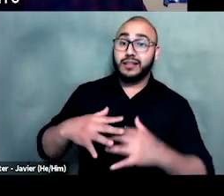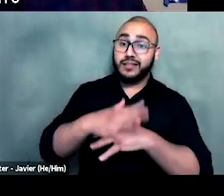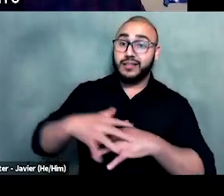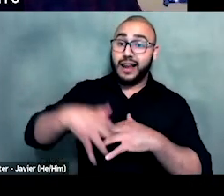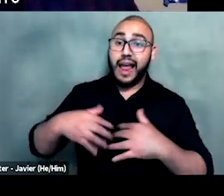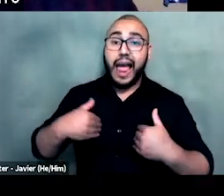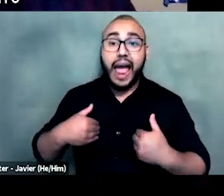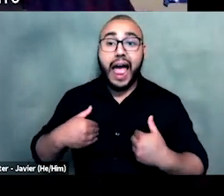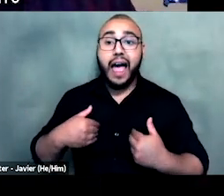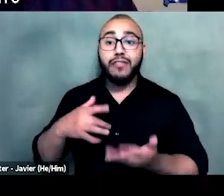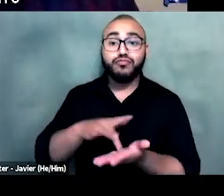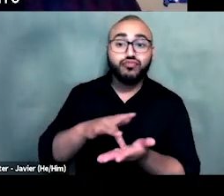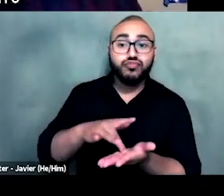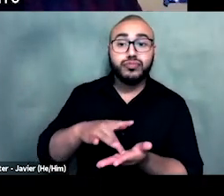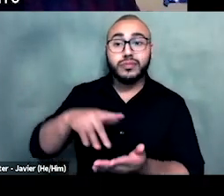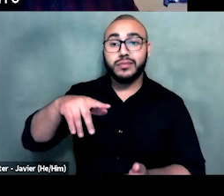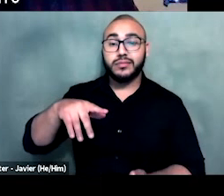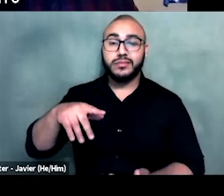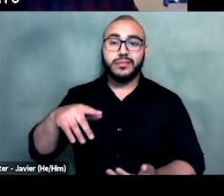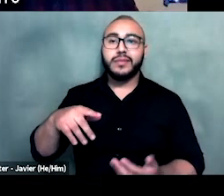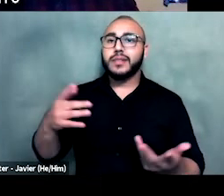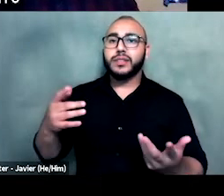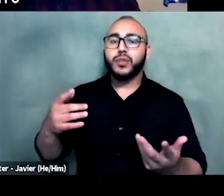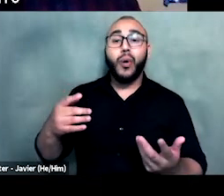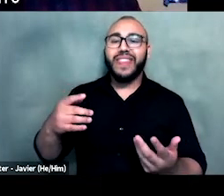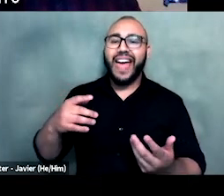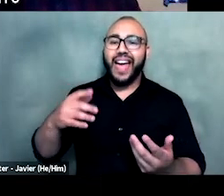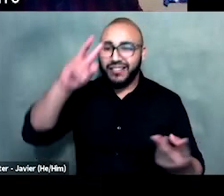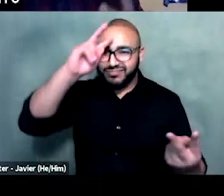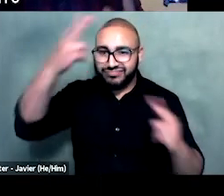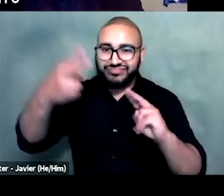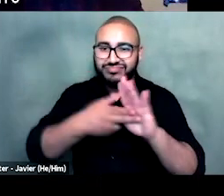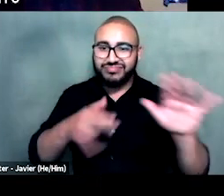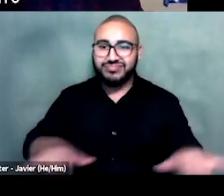know, the stereotype is that Native Americans, we heal through using some type of